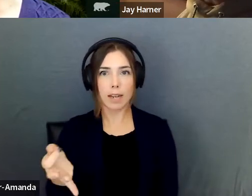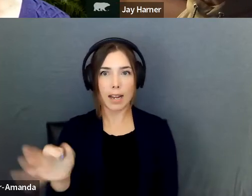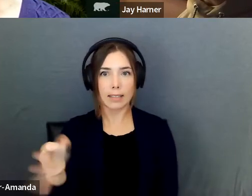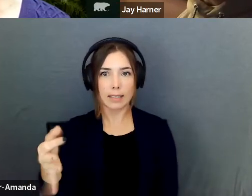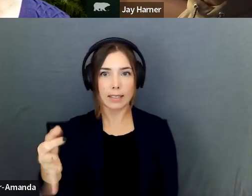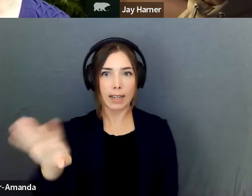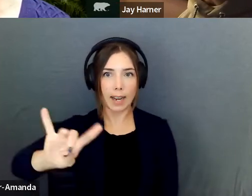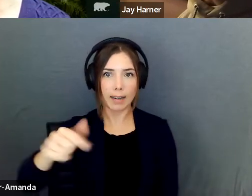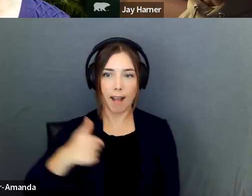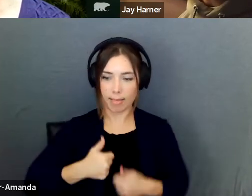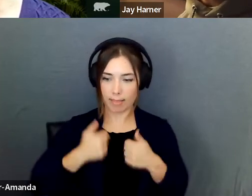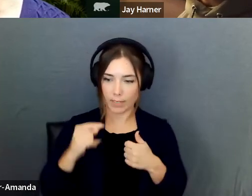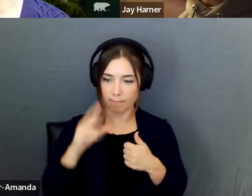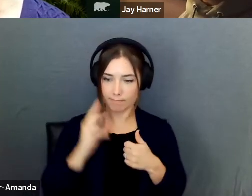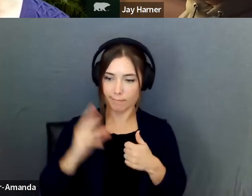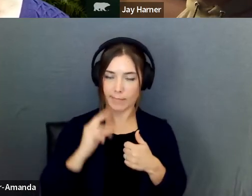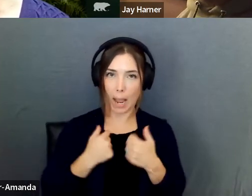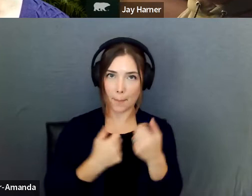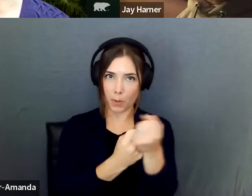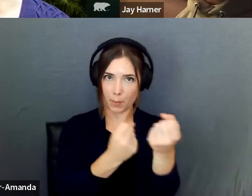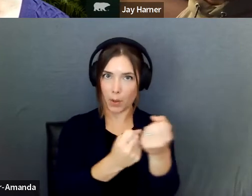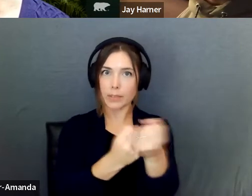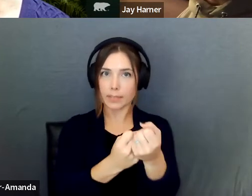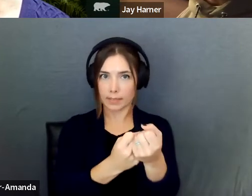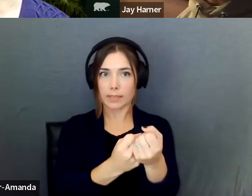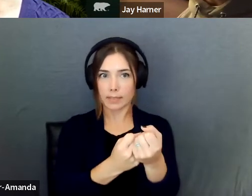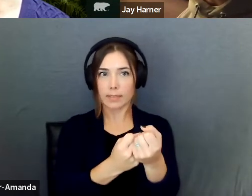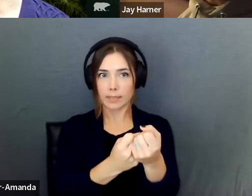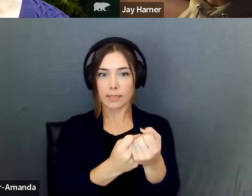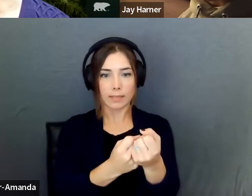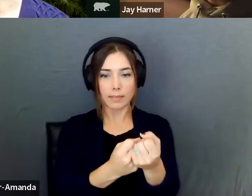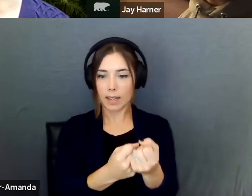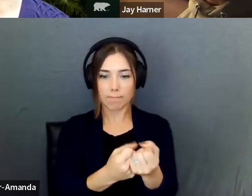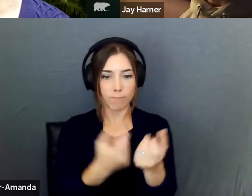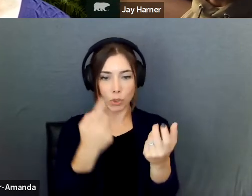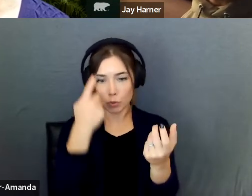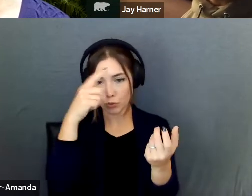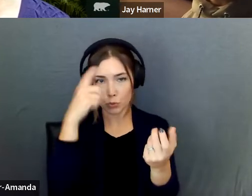And advocate to remove barriers for anyone that wants to live independently on their